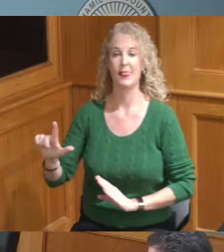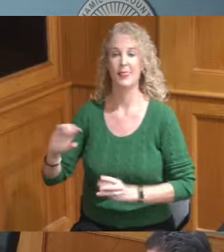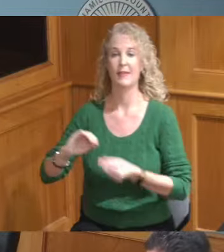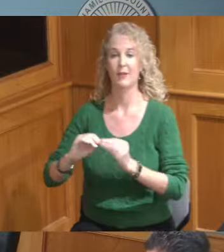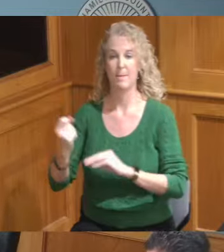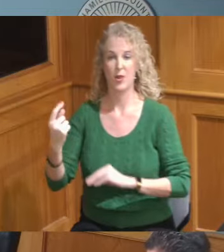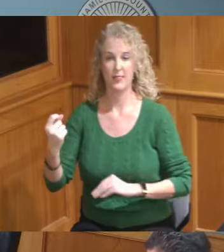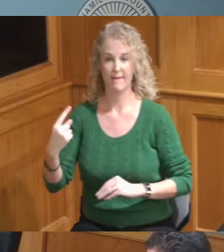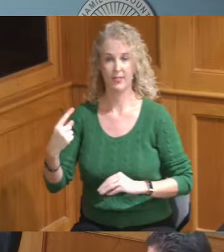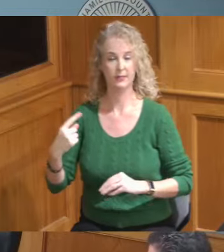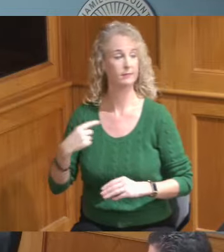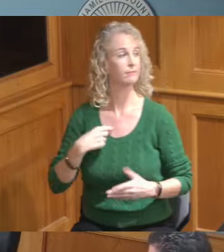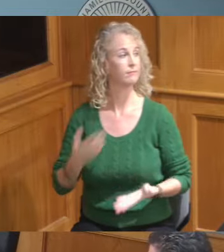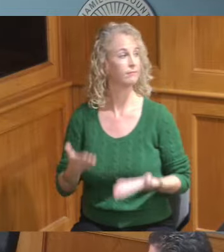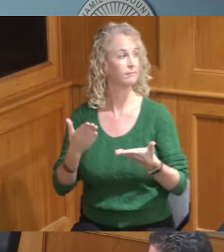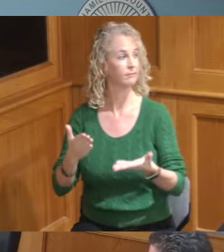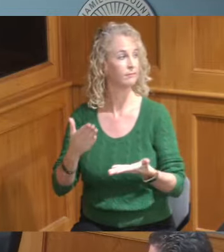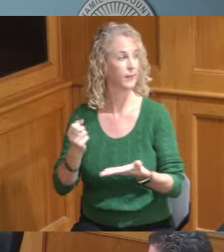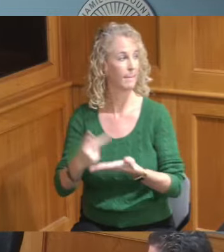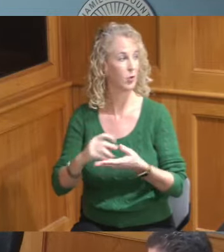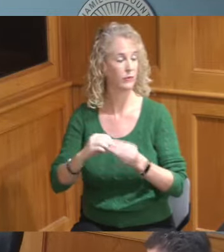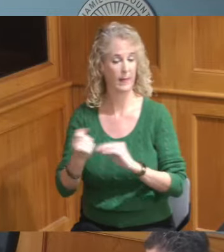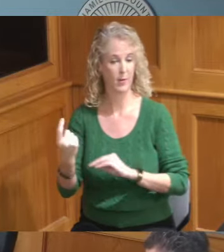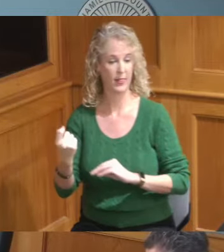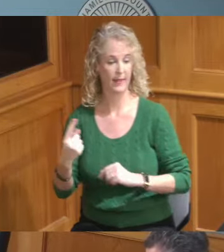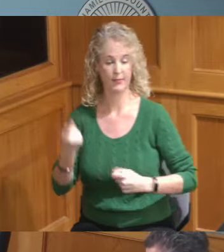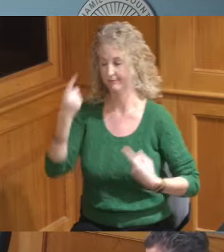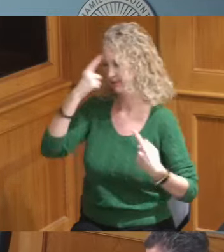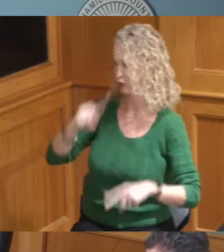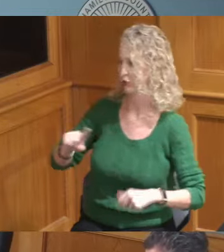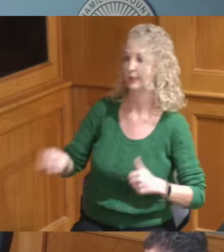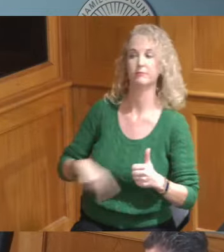By leave number 11. I'm going to make a motion we approve a buy number 11. Second. Commissioner